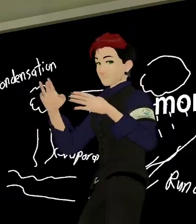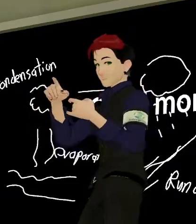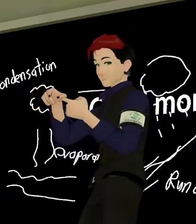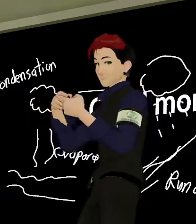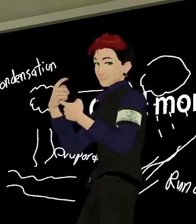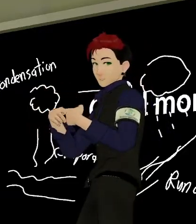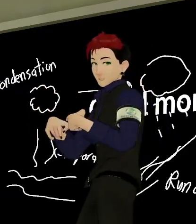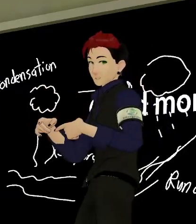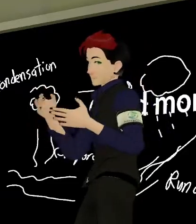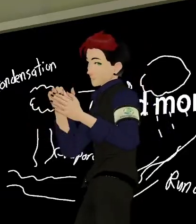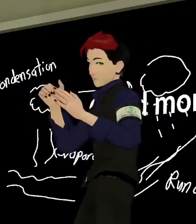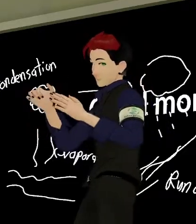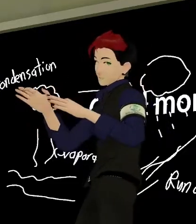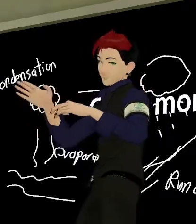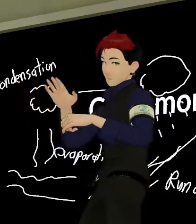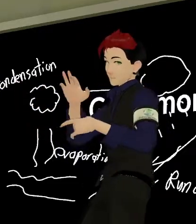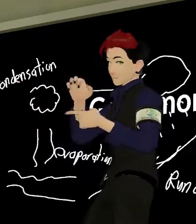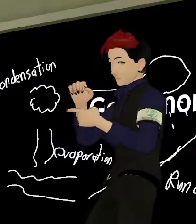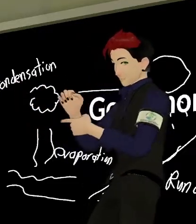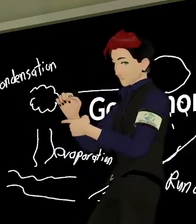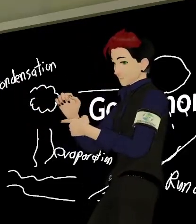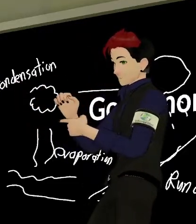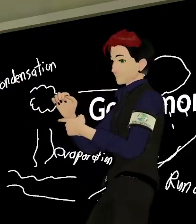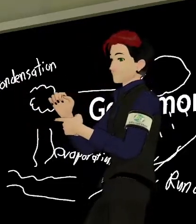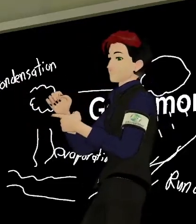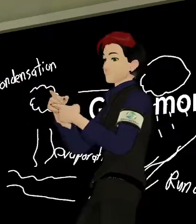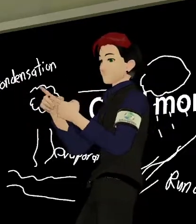there's specific signs for that I'm not doing full SEE